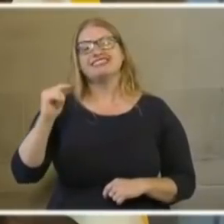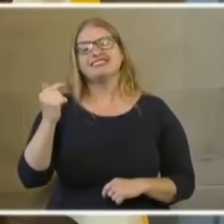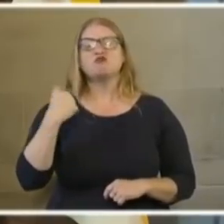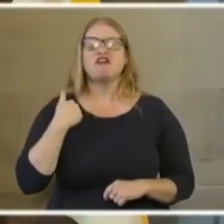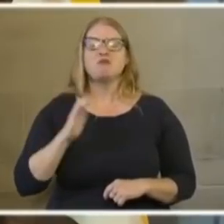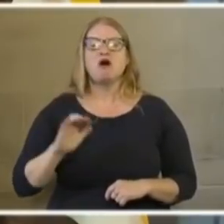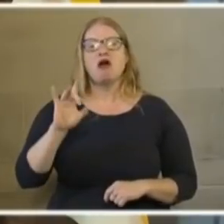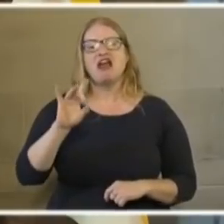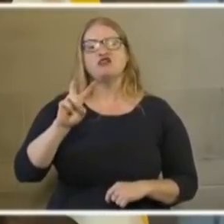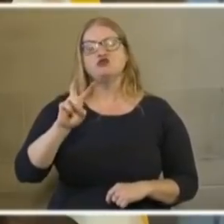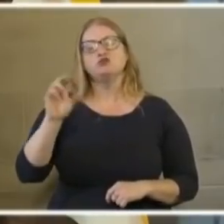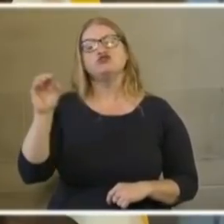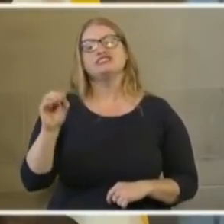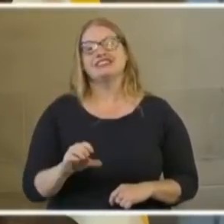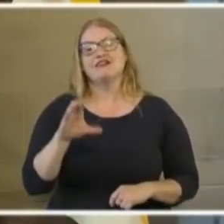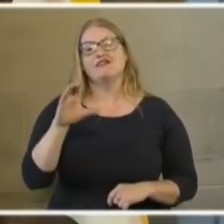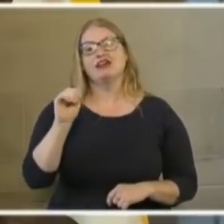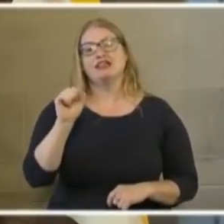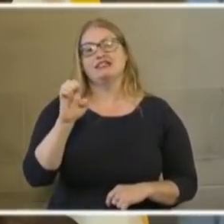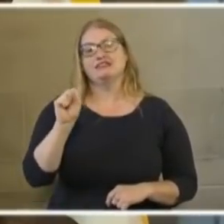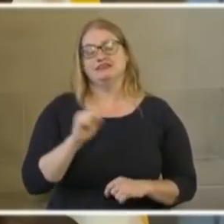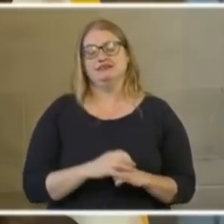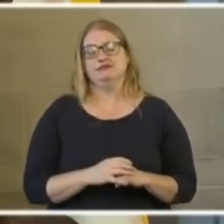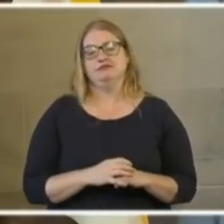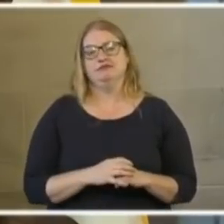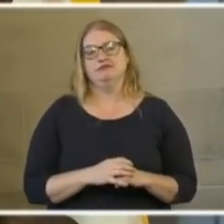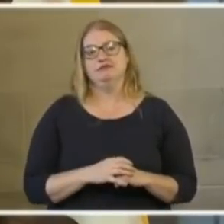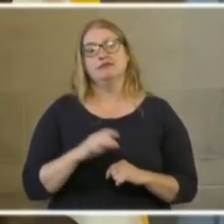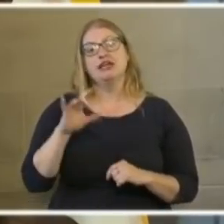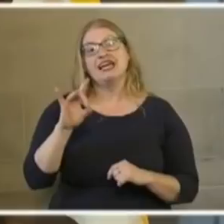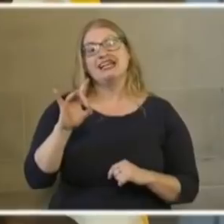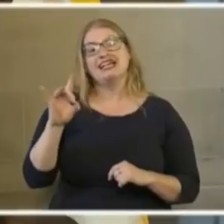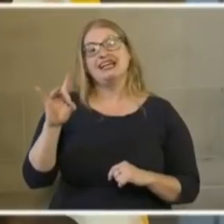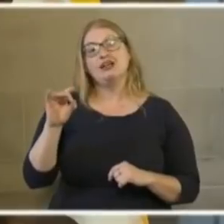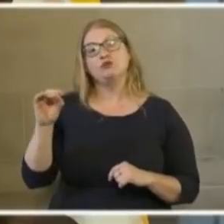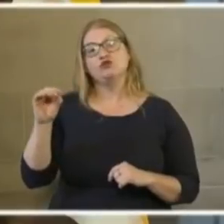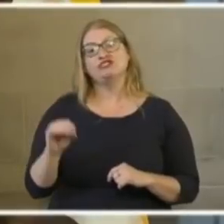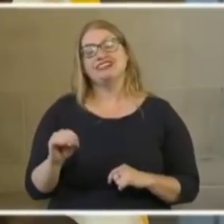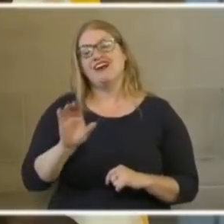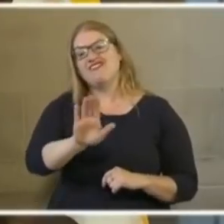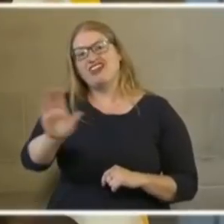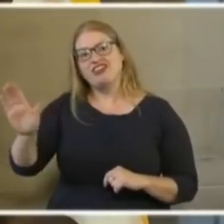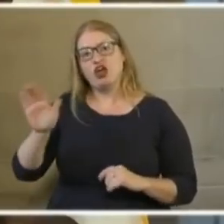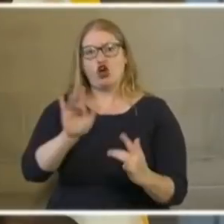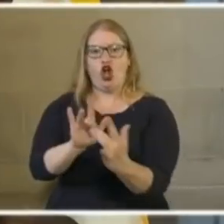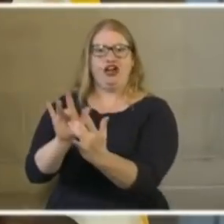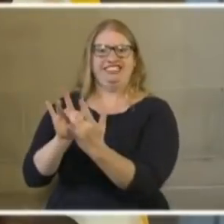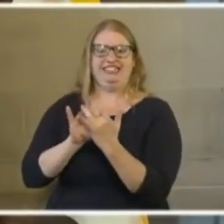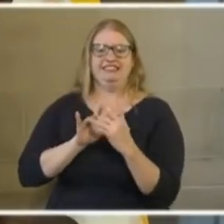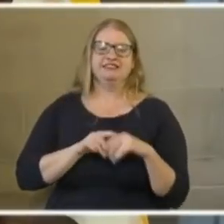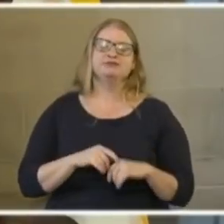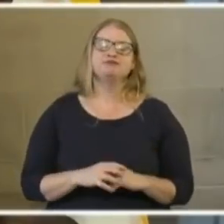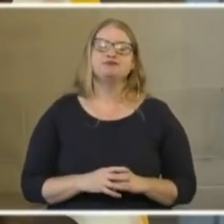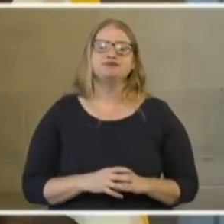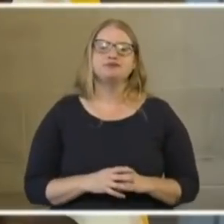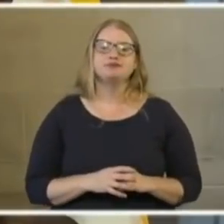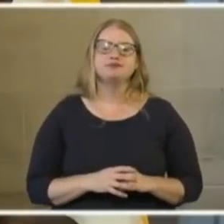TESTS OVER A SEVEN DAY AVERAGE. OUR CONTACT TRACING, WE CONTINUE TO FOLLOW UP WITH 82%,